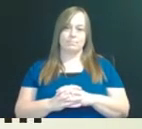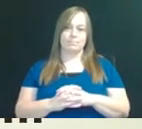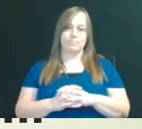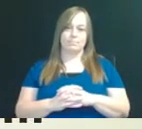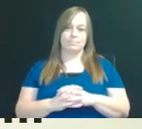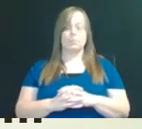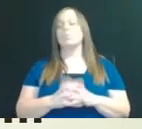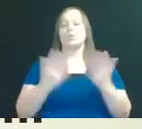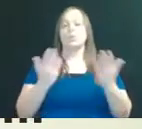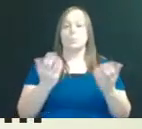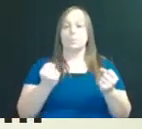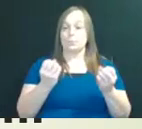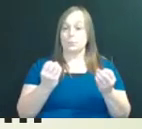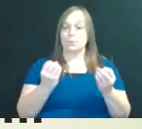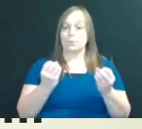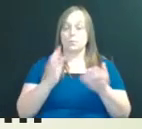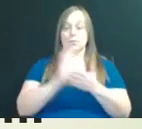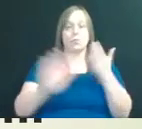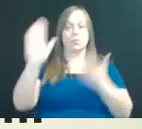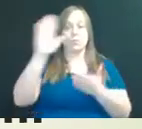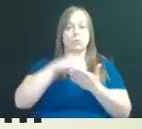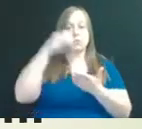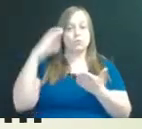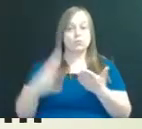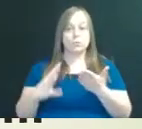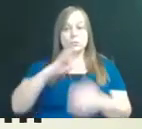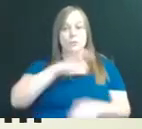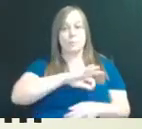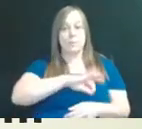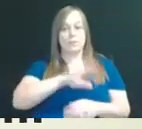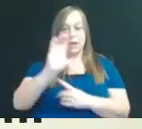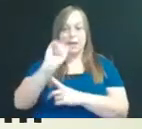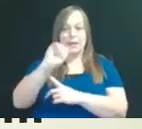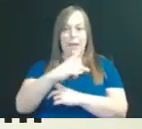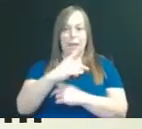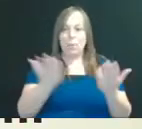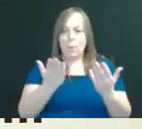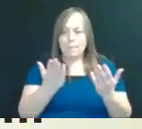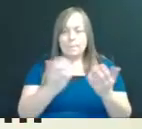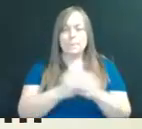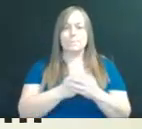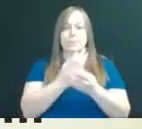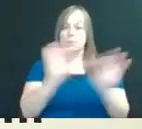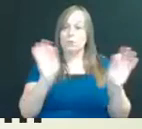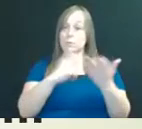So as college students, the benefit of CAP you have is that it's a free program.